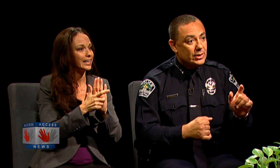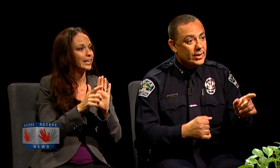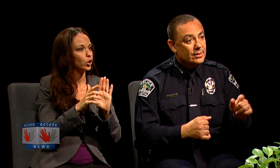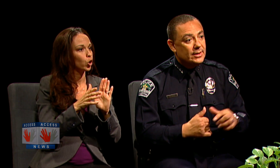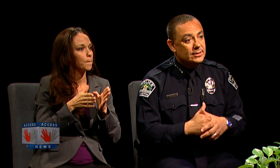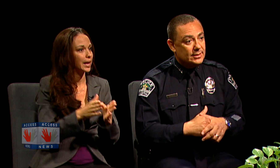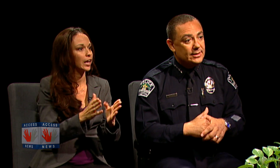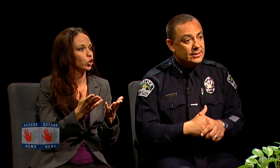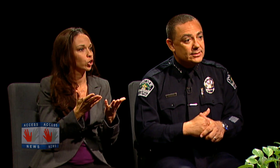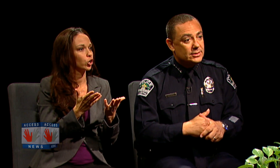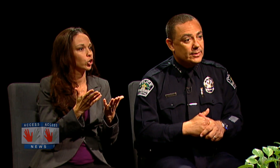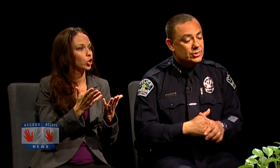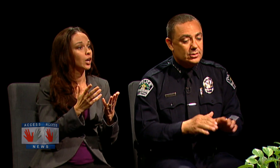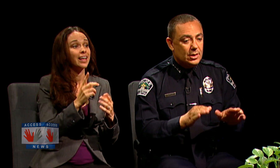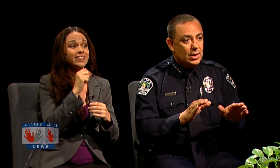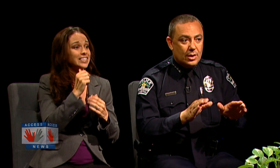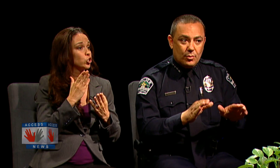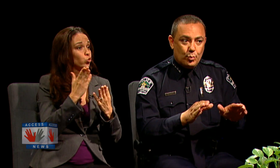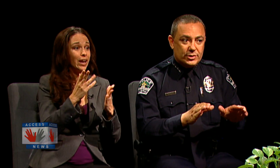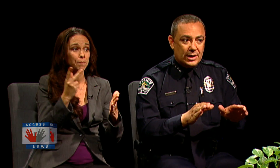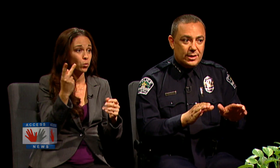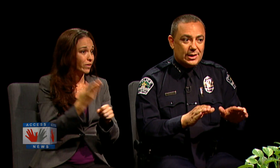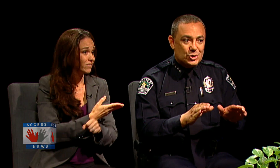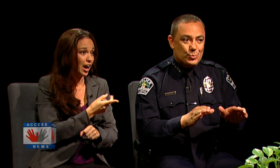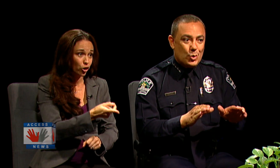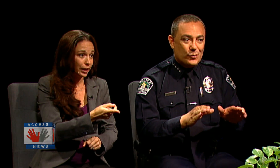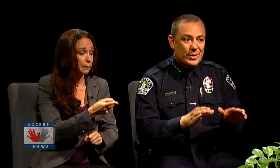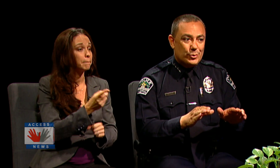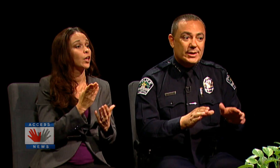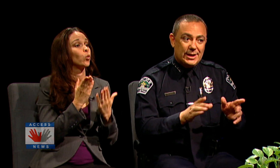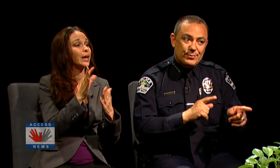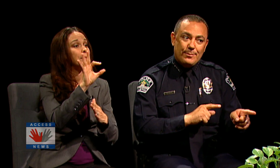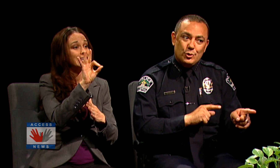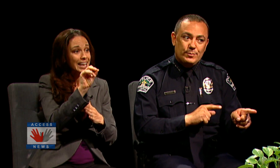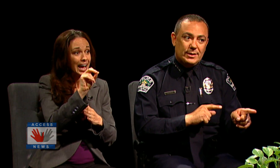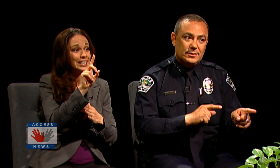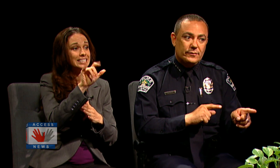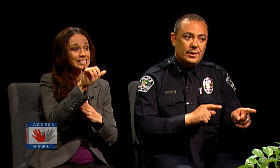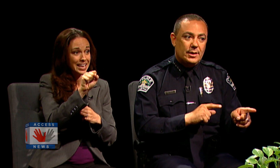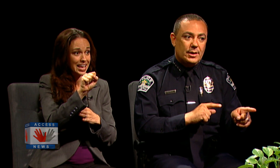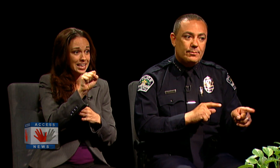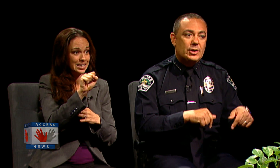THEY ONLY RECOMMENDED A 90-DAY SUSPENSION, WHICH I THINK IS IMPORTANT FOR PEOPLE TO KEEP THAT PERSPECTIVE